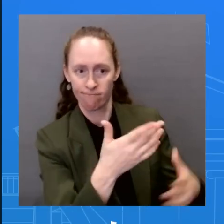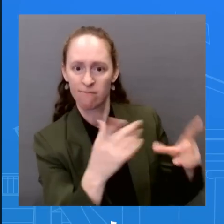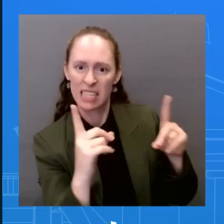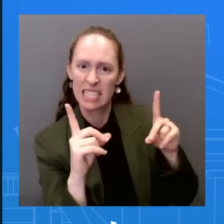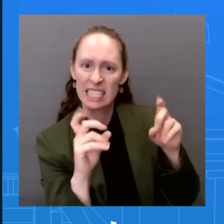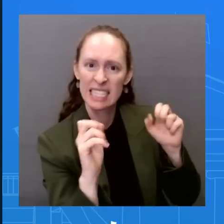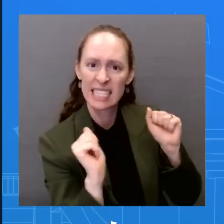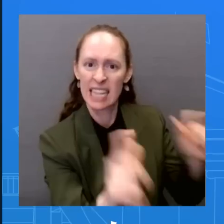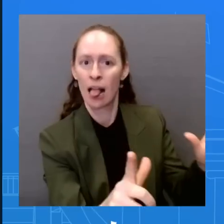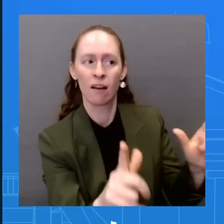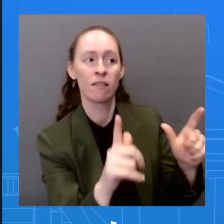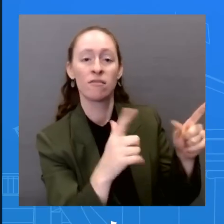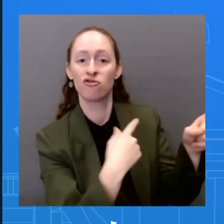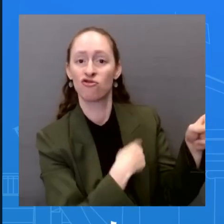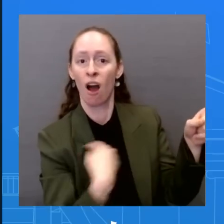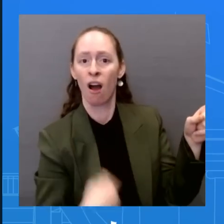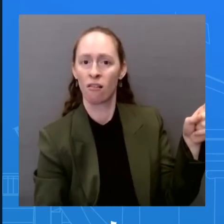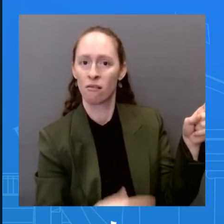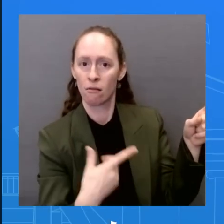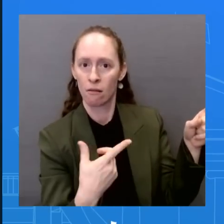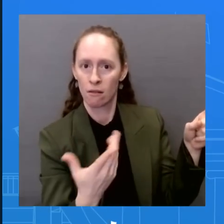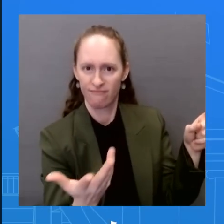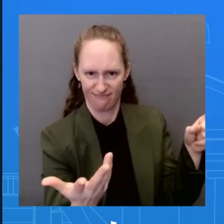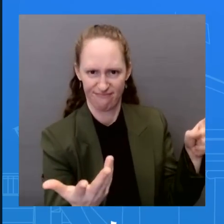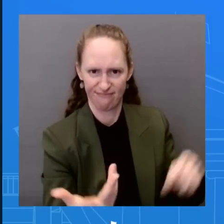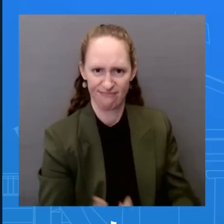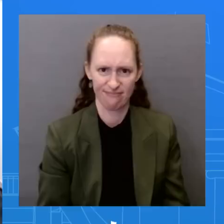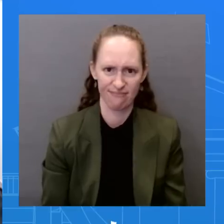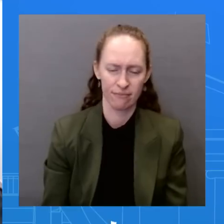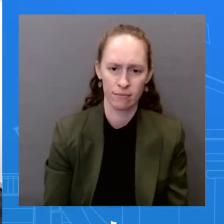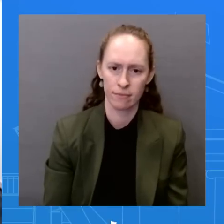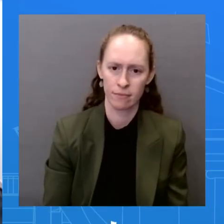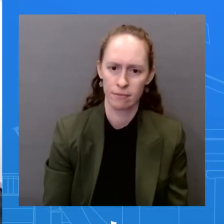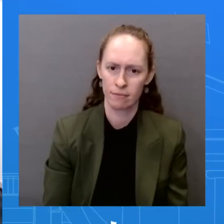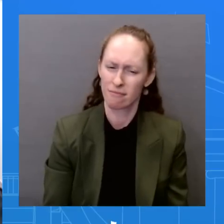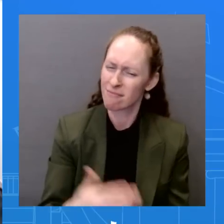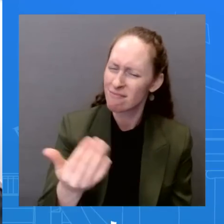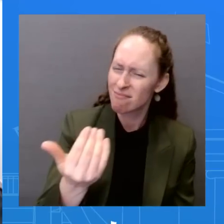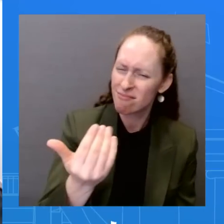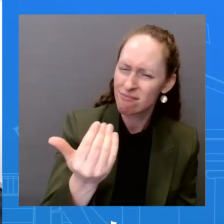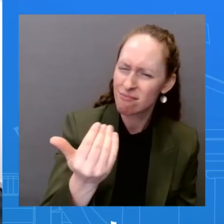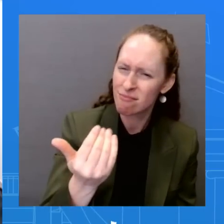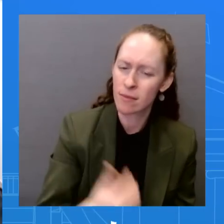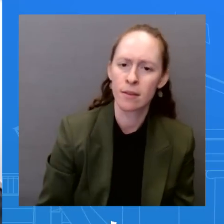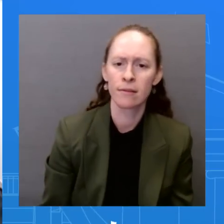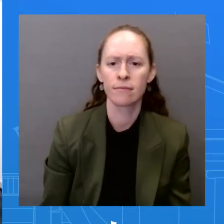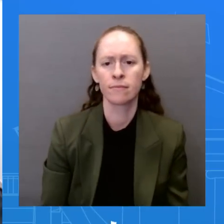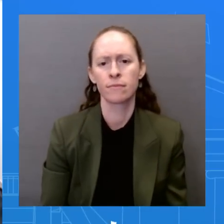stopping imports from Nicaragua? There's some reporting on this that we've also done in recent weeks,